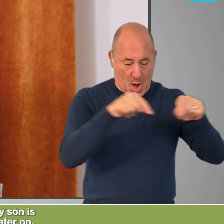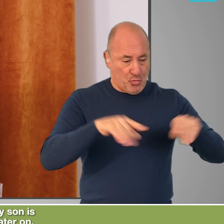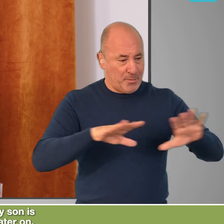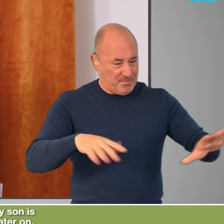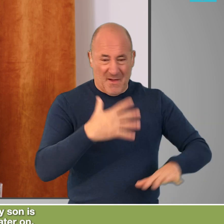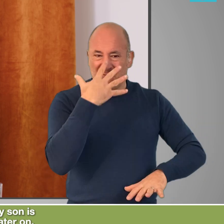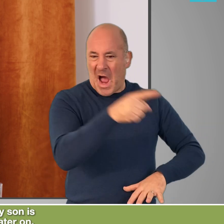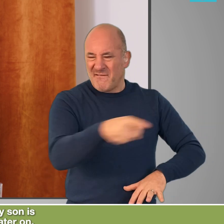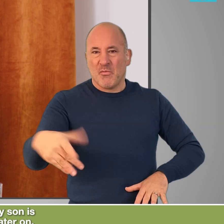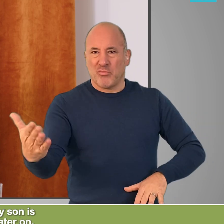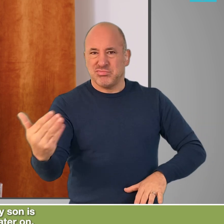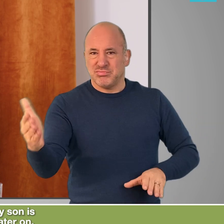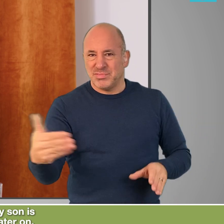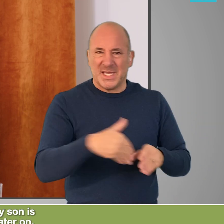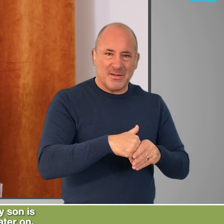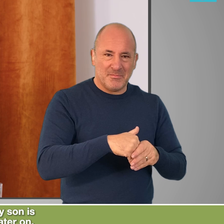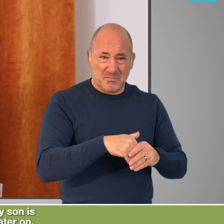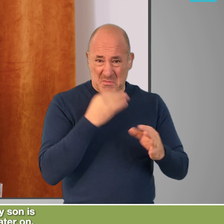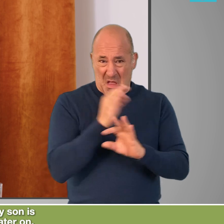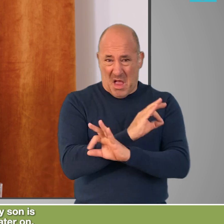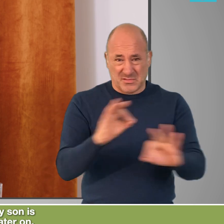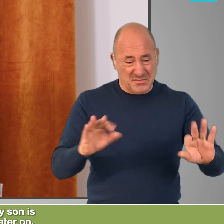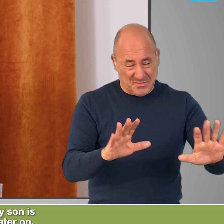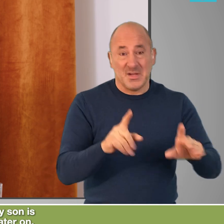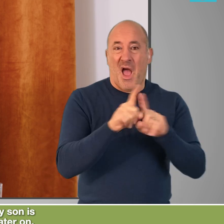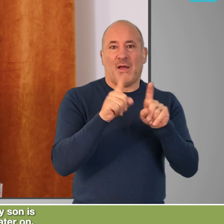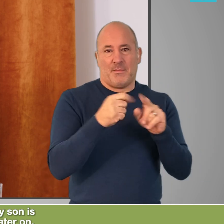and I say this, my son is going to be six later on,